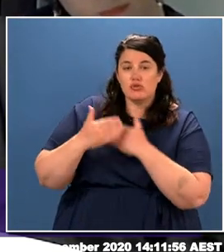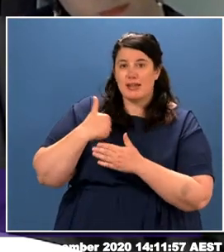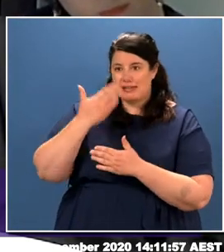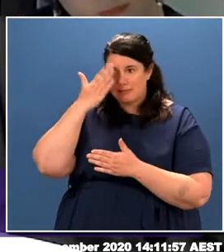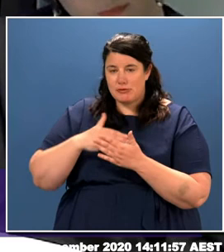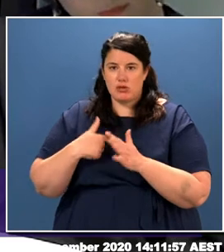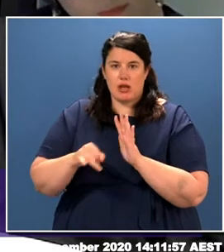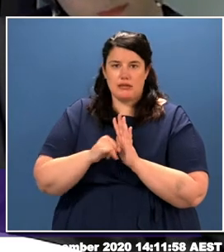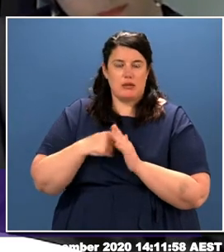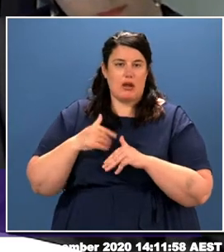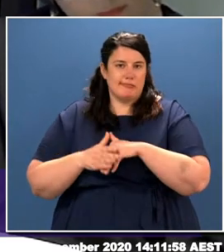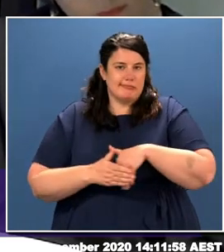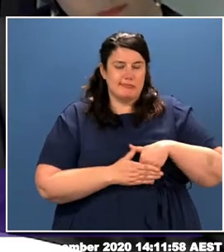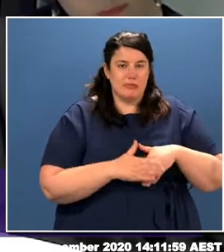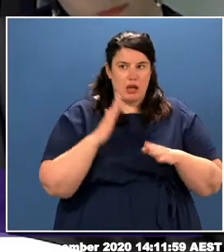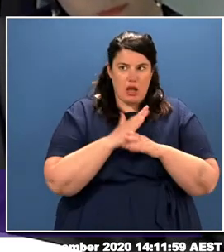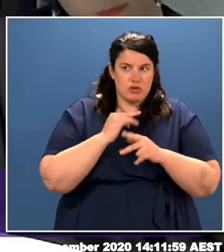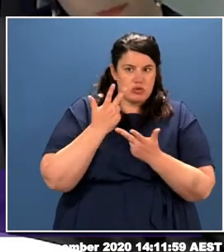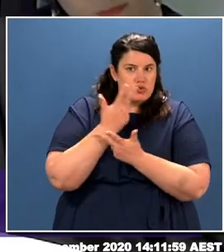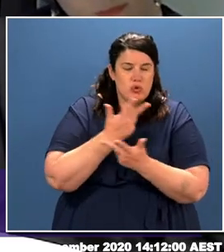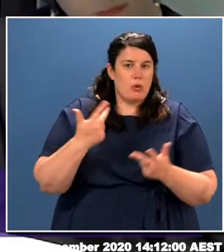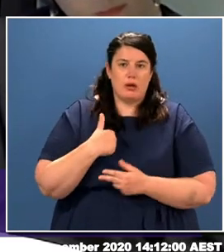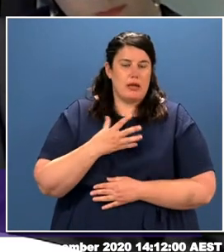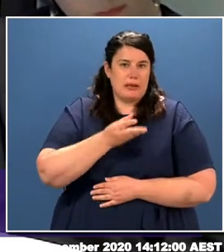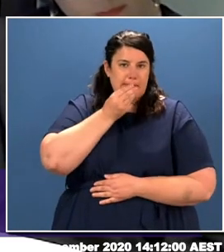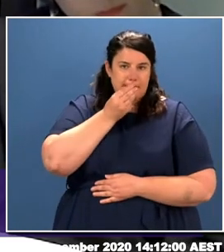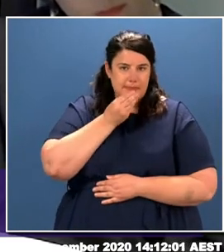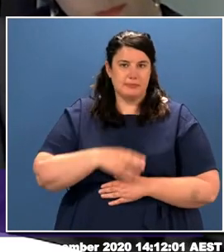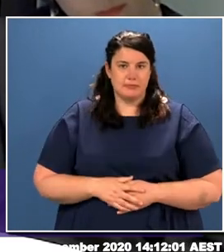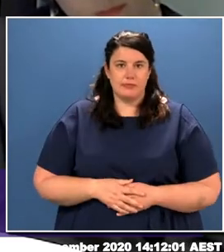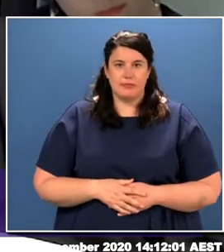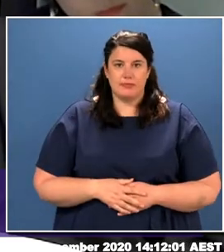And what we see in the research is that there are three main identity management